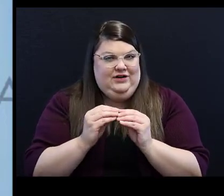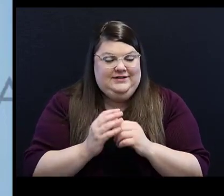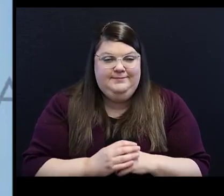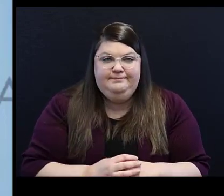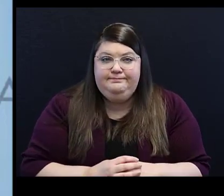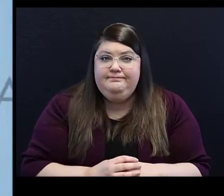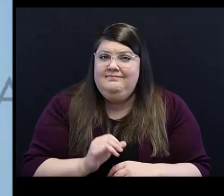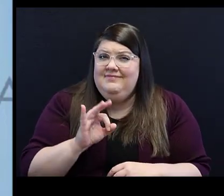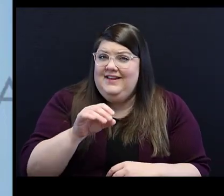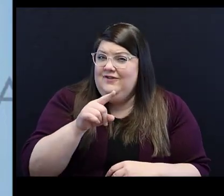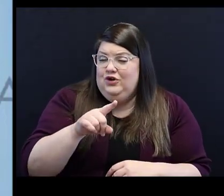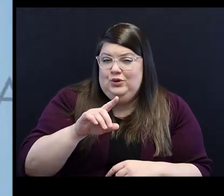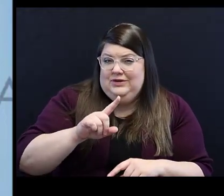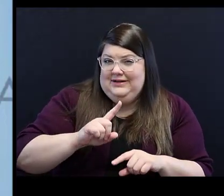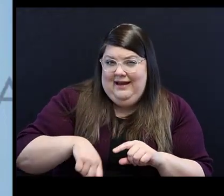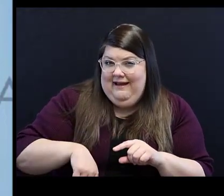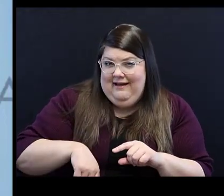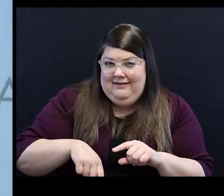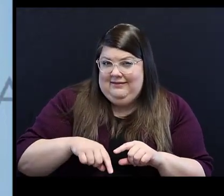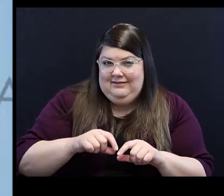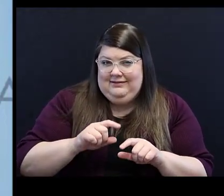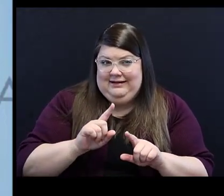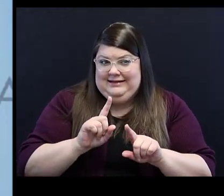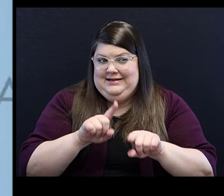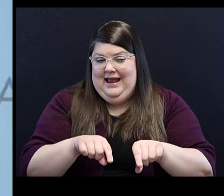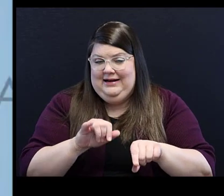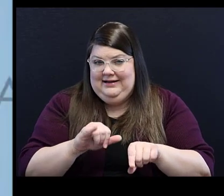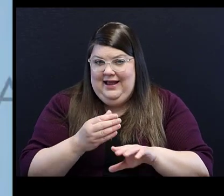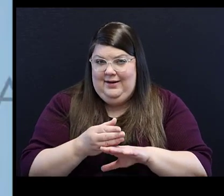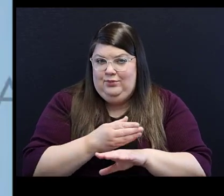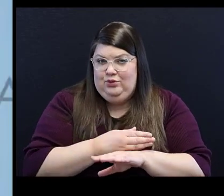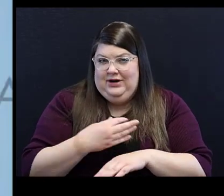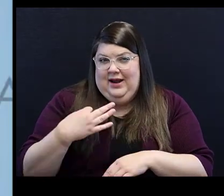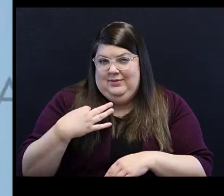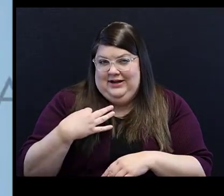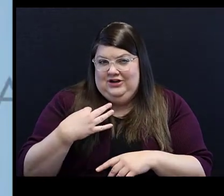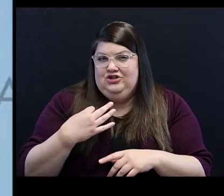If you are unable to attend the pre-application teleconference, and have questions about the